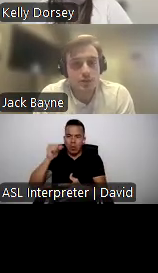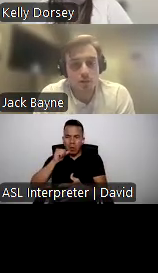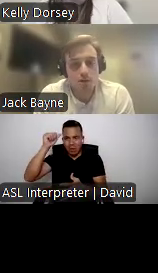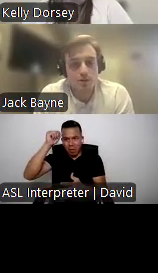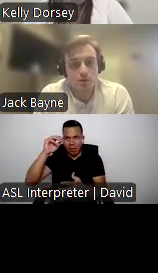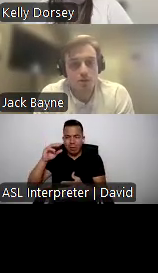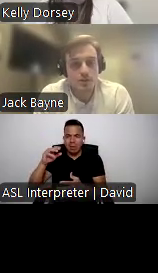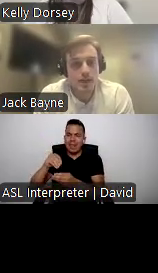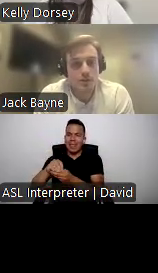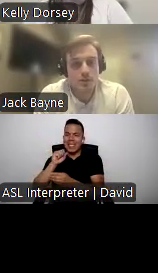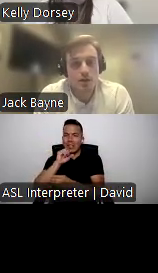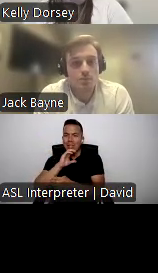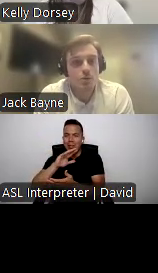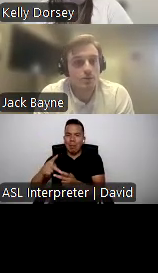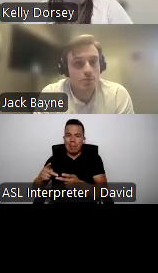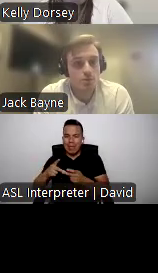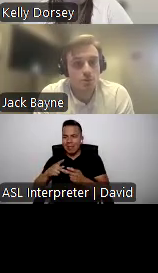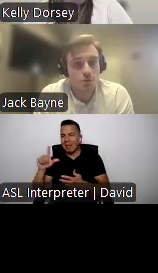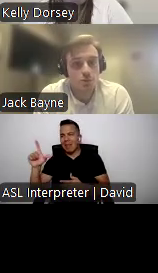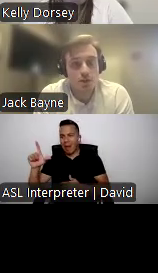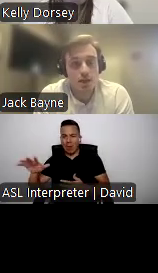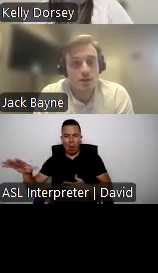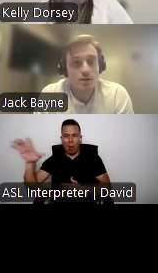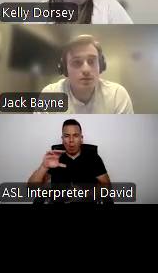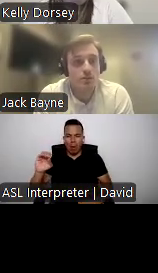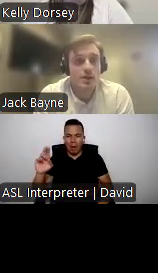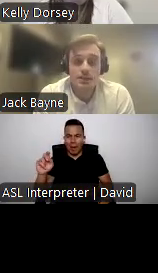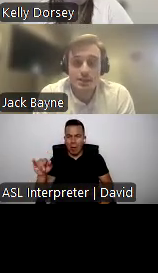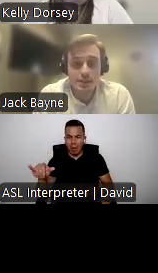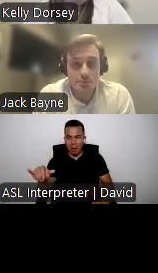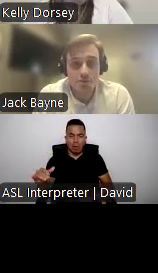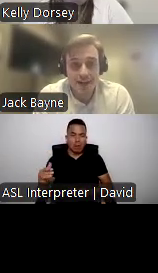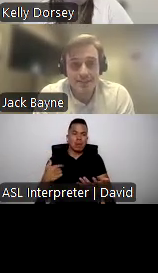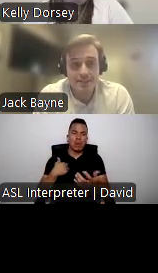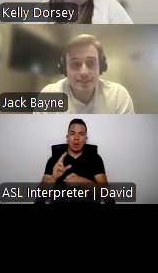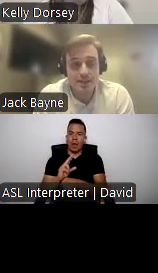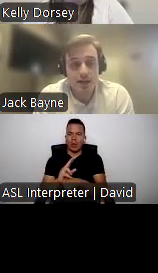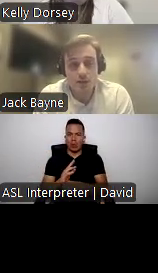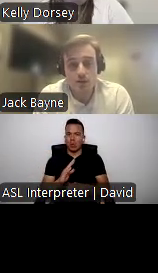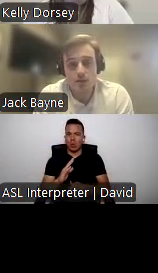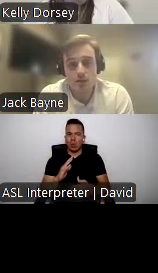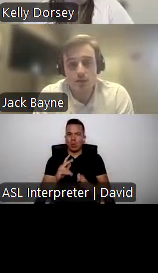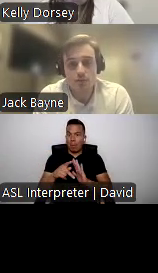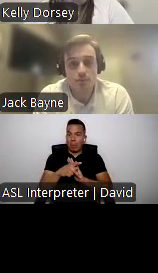and libraries across the county. So, I was able to use a lot of the teaching practices that I learned